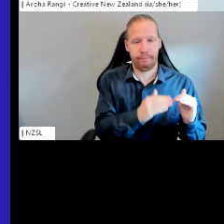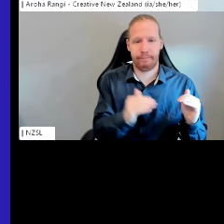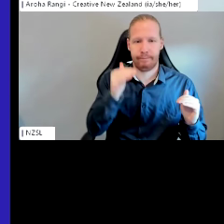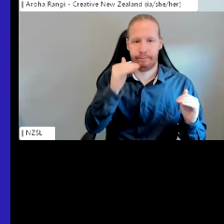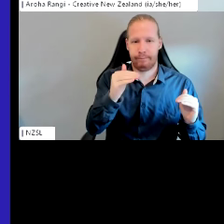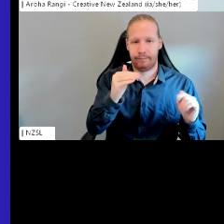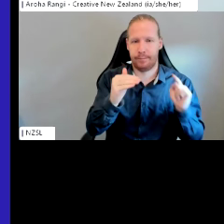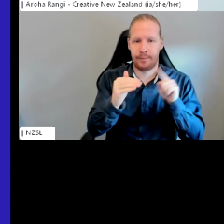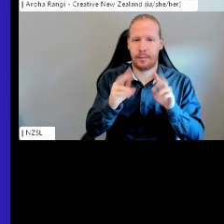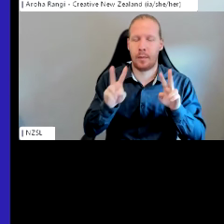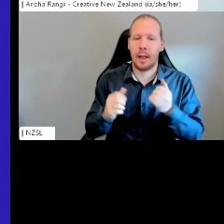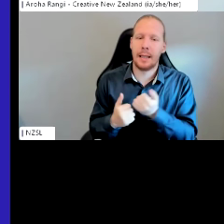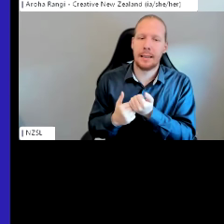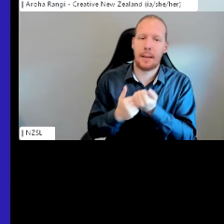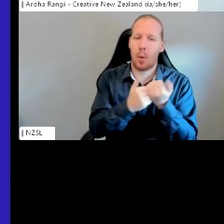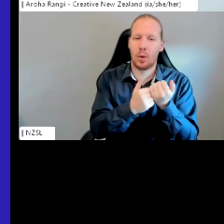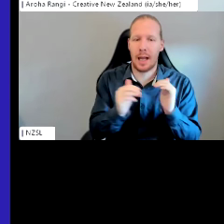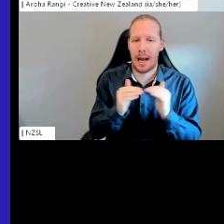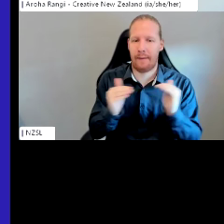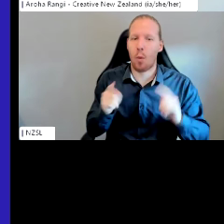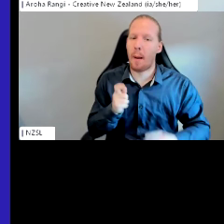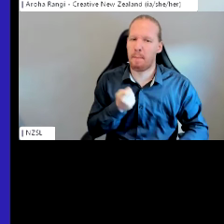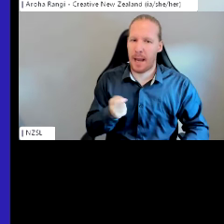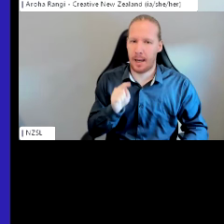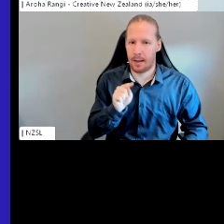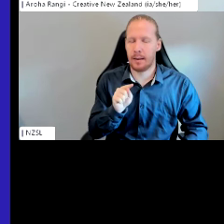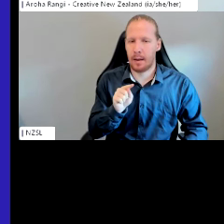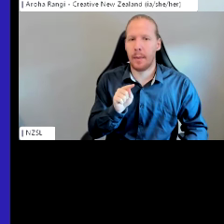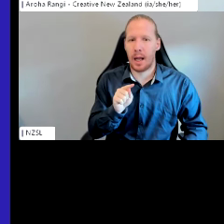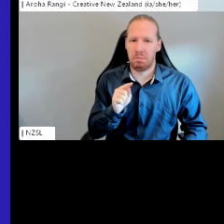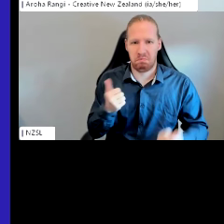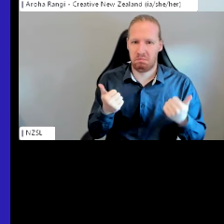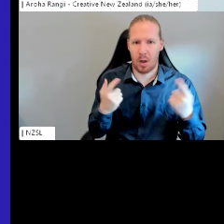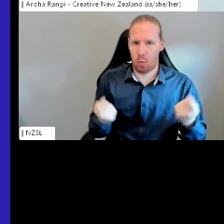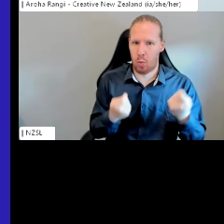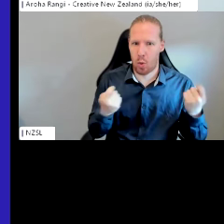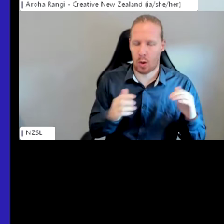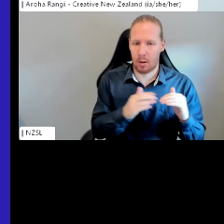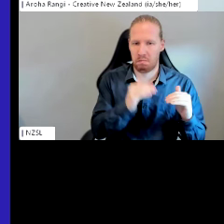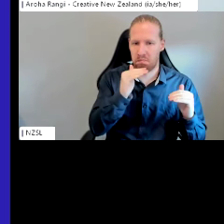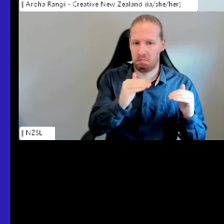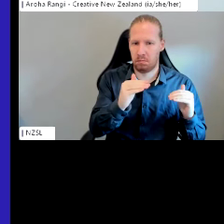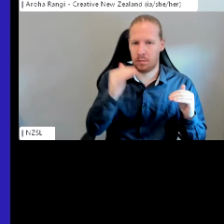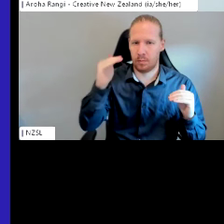level to the supporter level and very successfully doing that and it's the idea of um of the pyramid